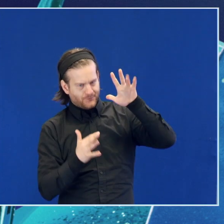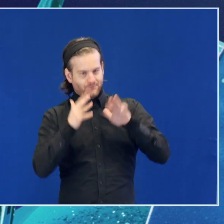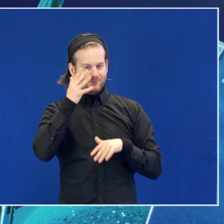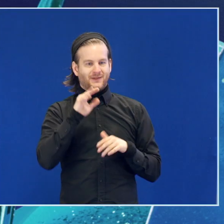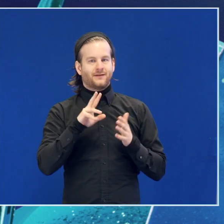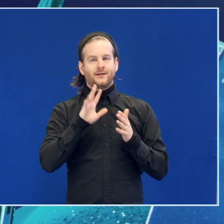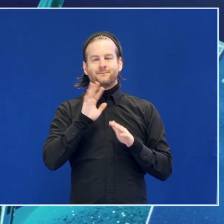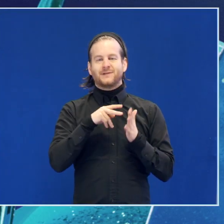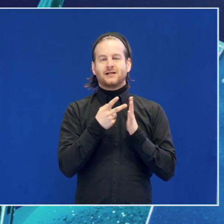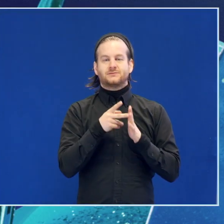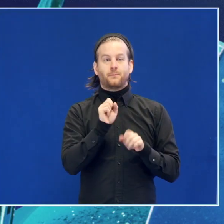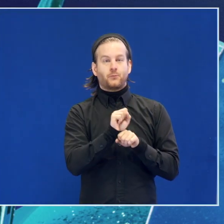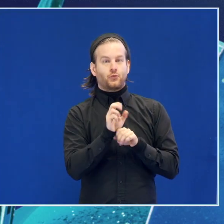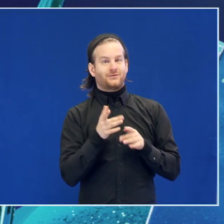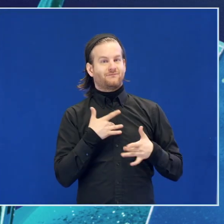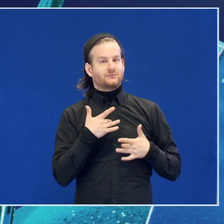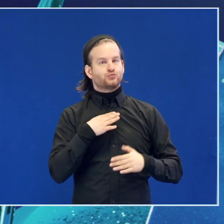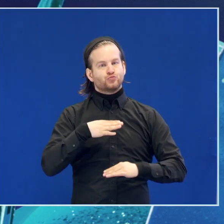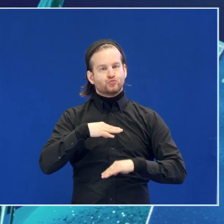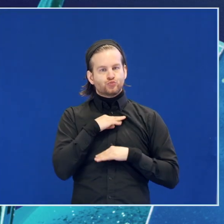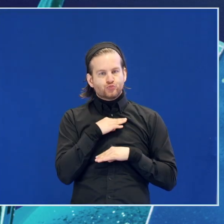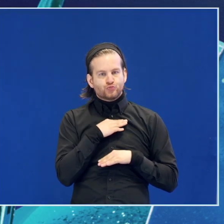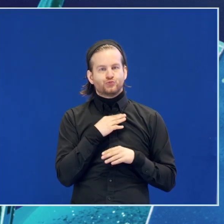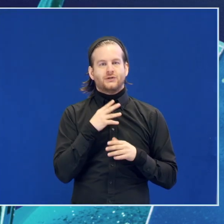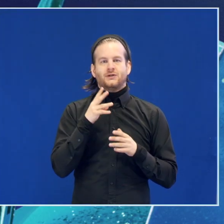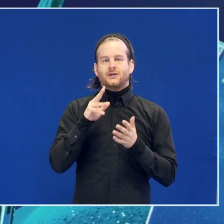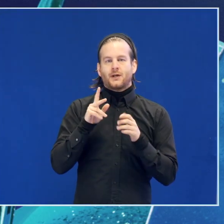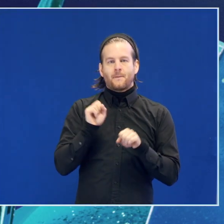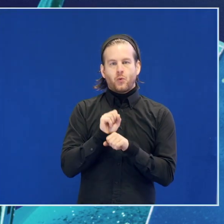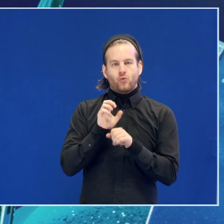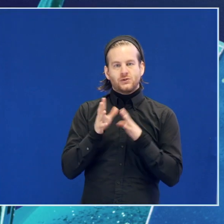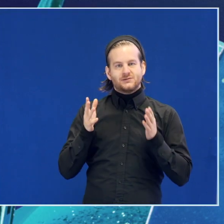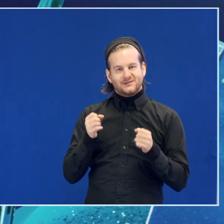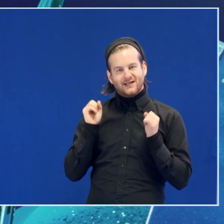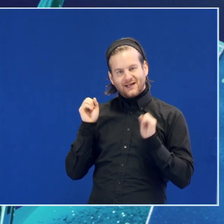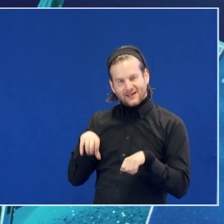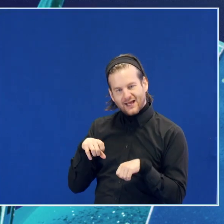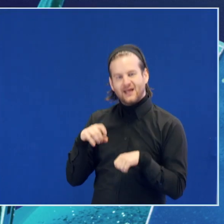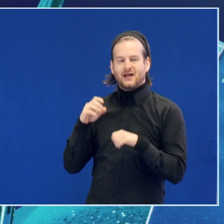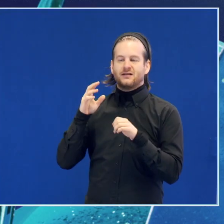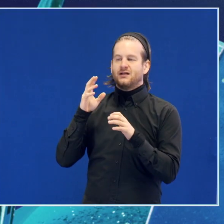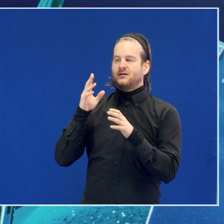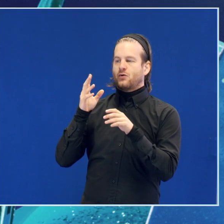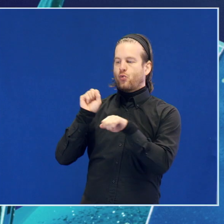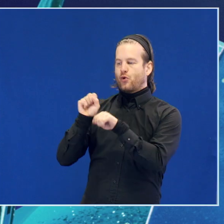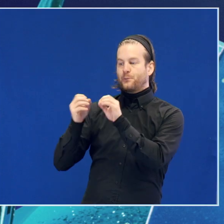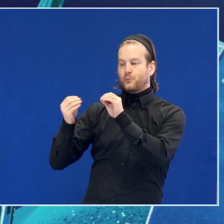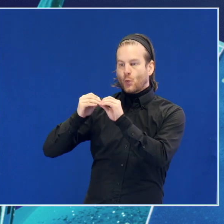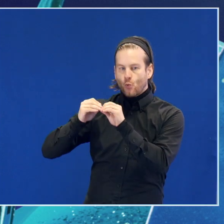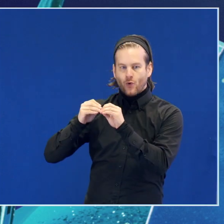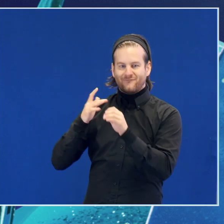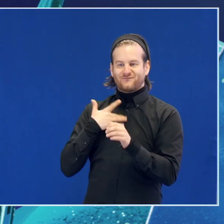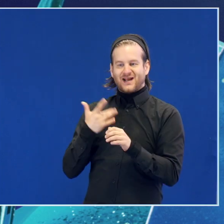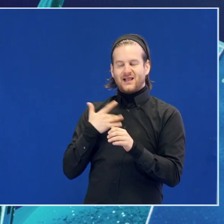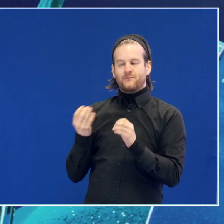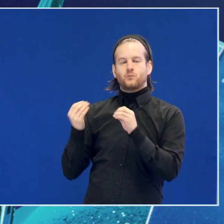Increase in the daily steps. People are 21% more active. The way we start with designing